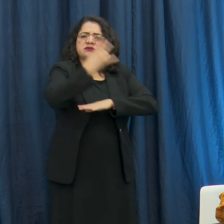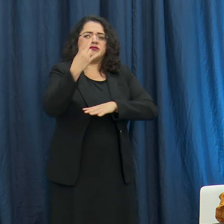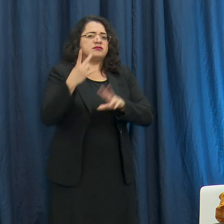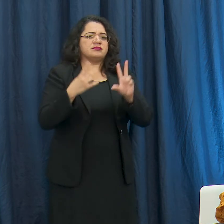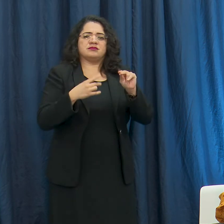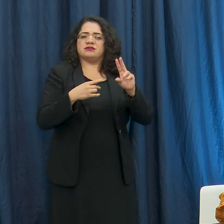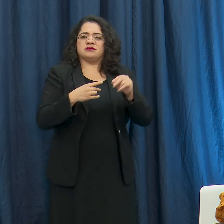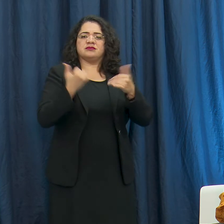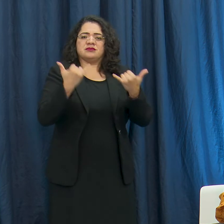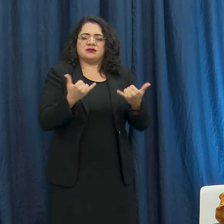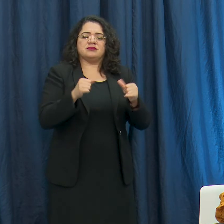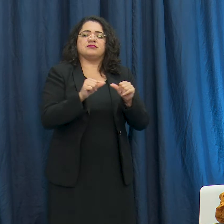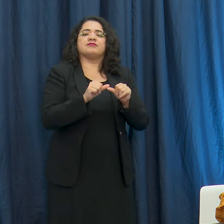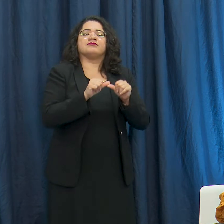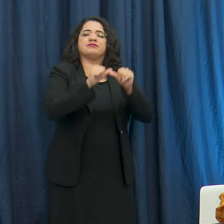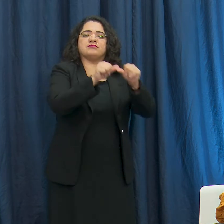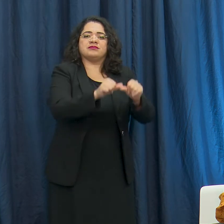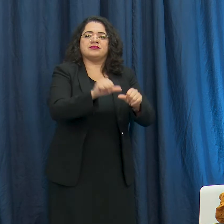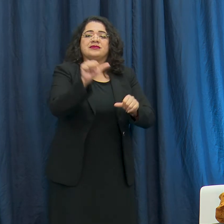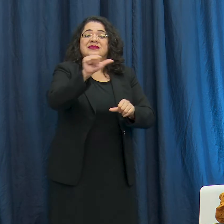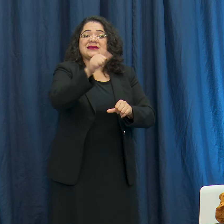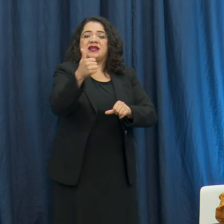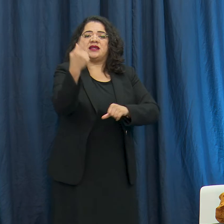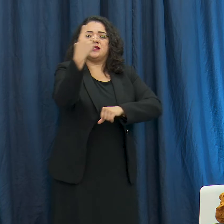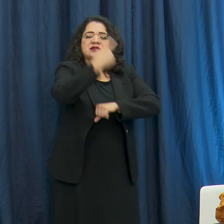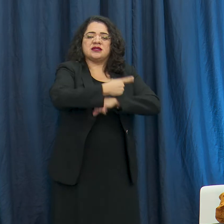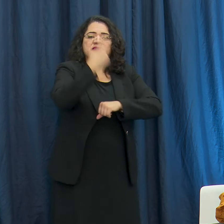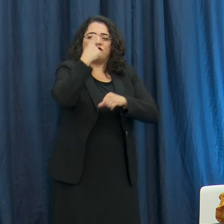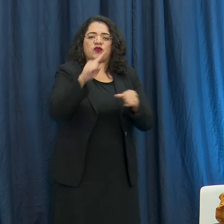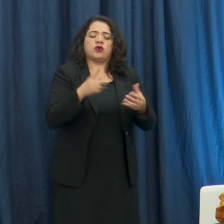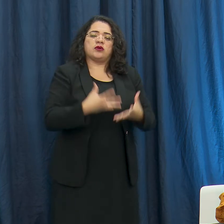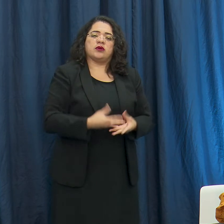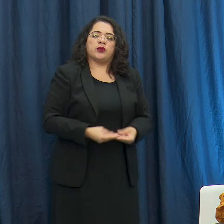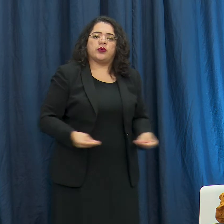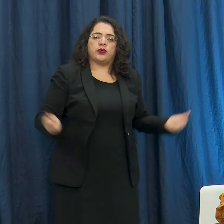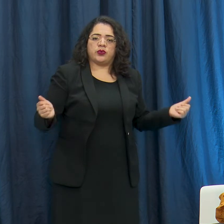amor our mass in recuperar arse a lot Allah say she owned a new esta Orden